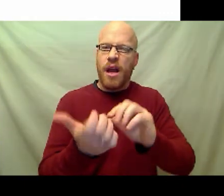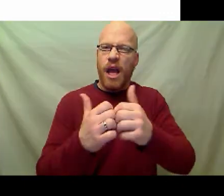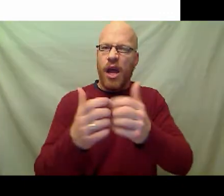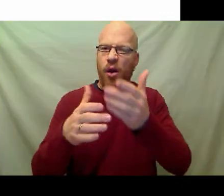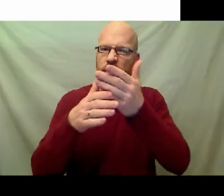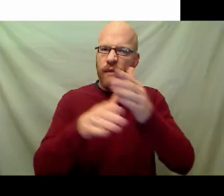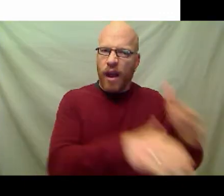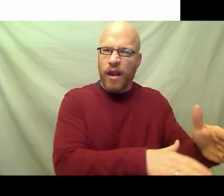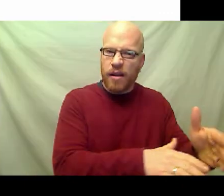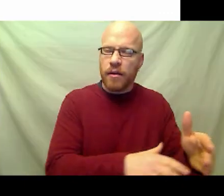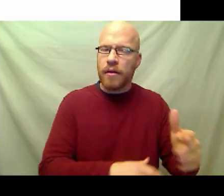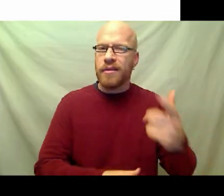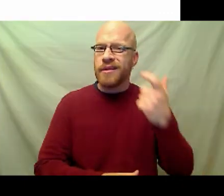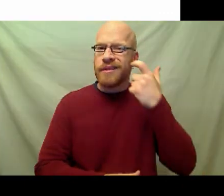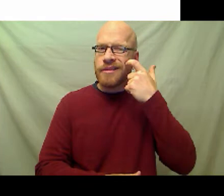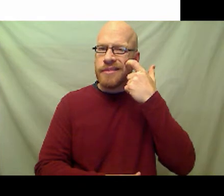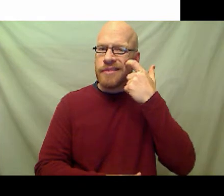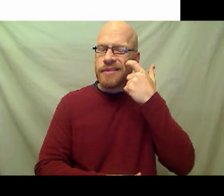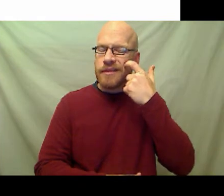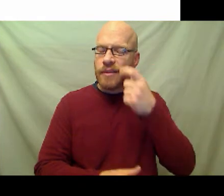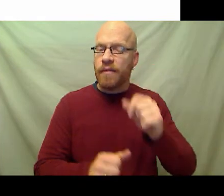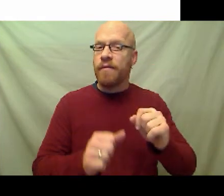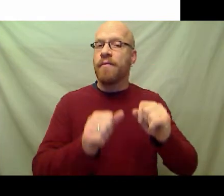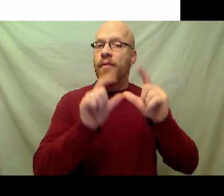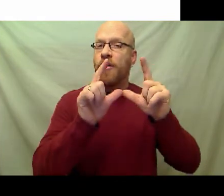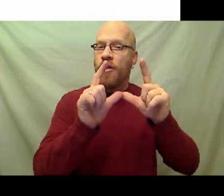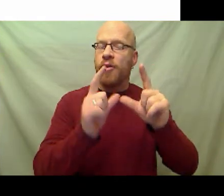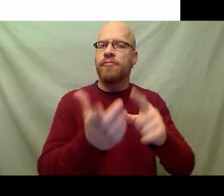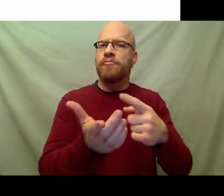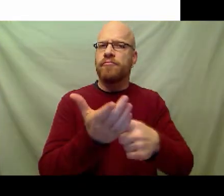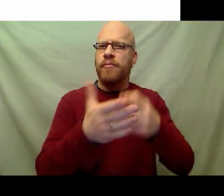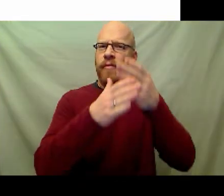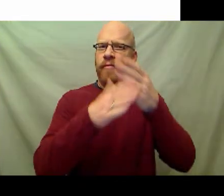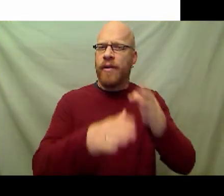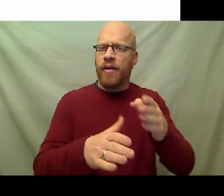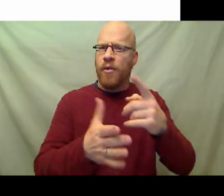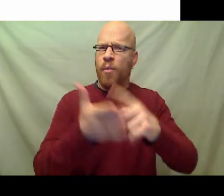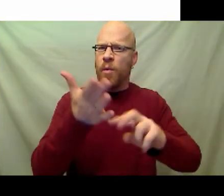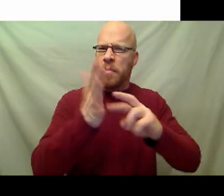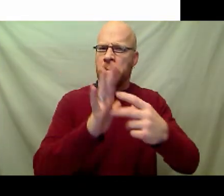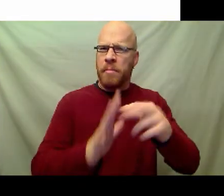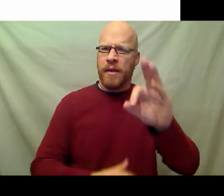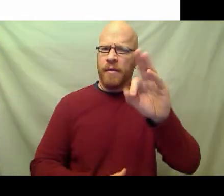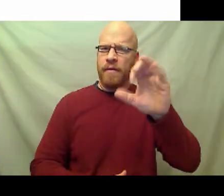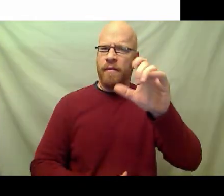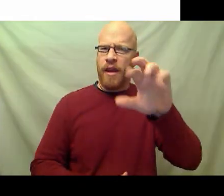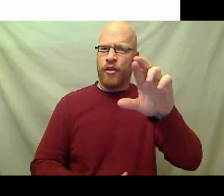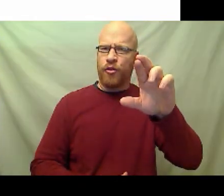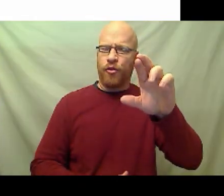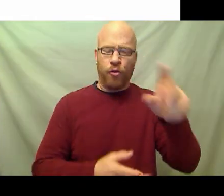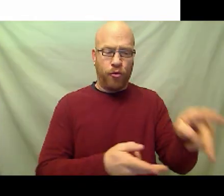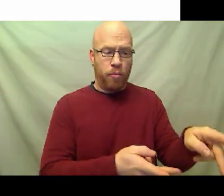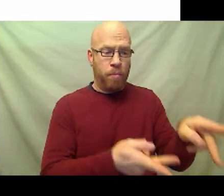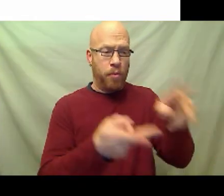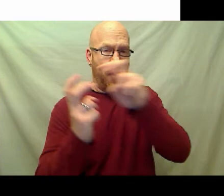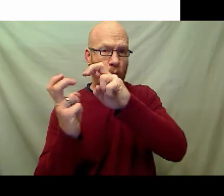We're going to talk about how we divide it out of there.